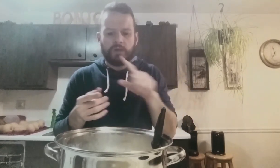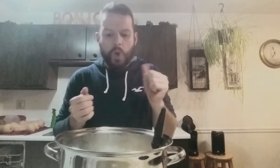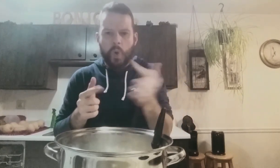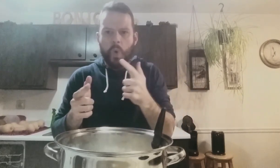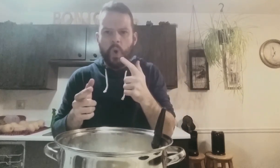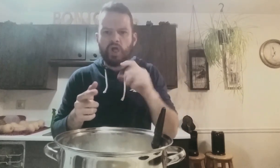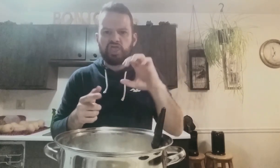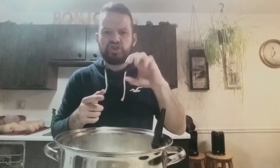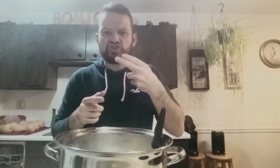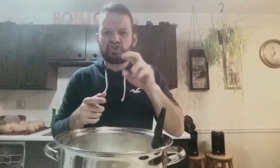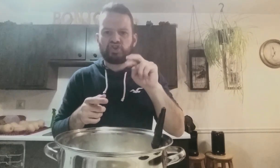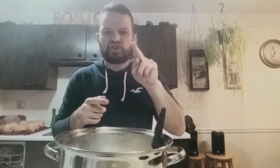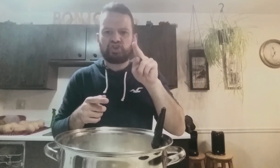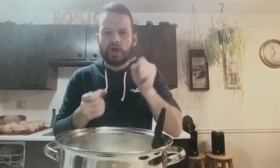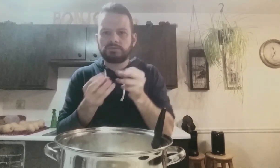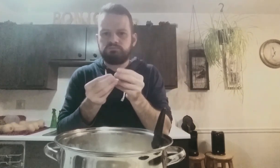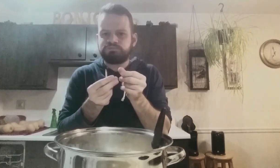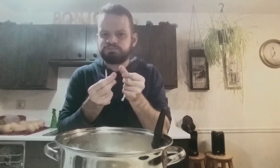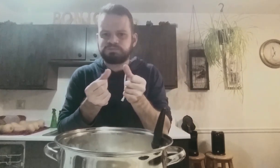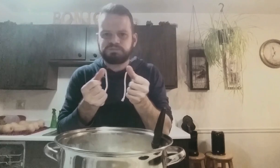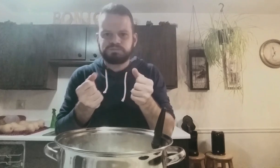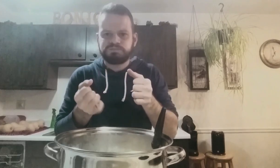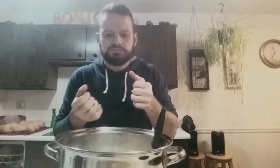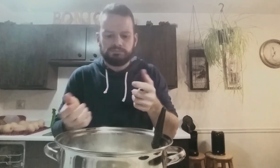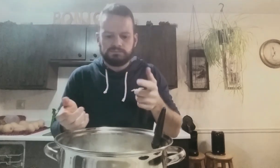until all the chunks dissolve.